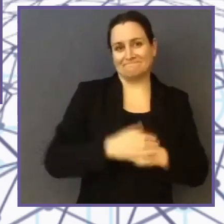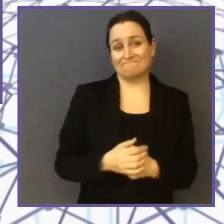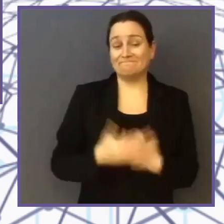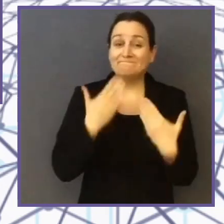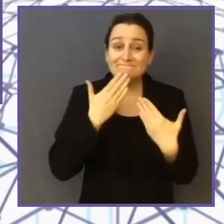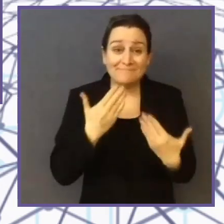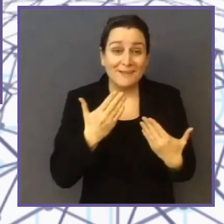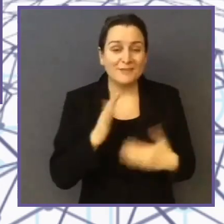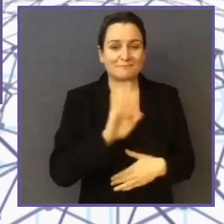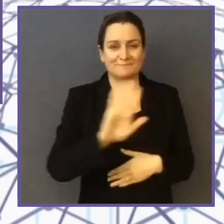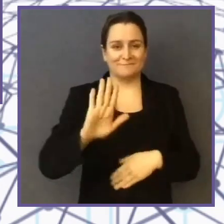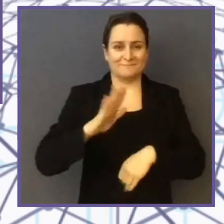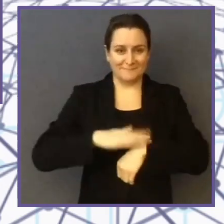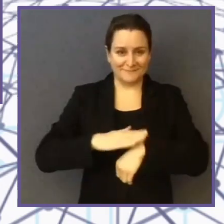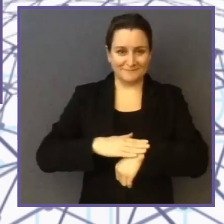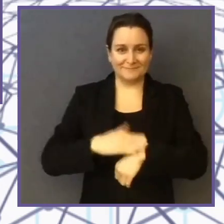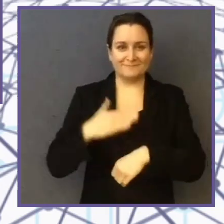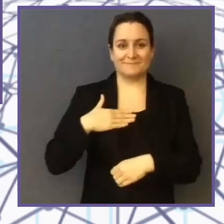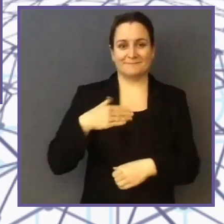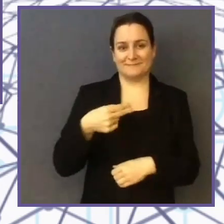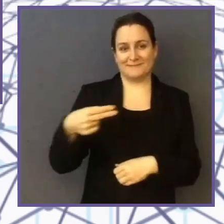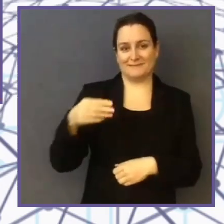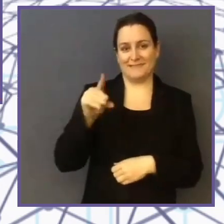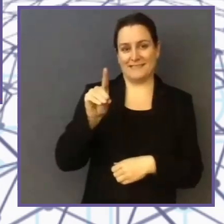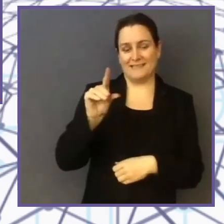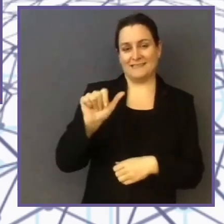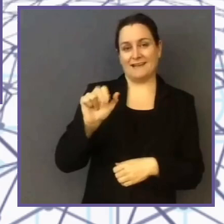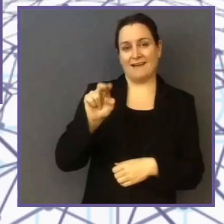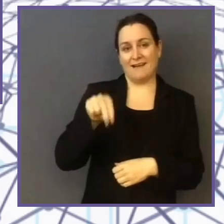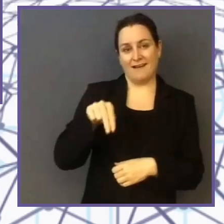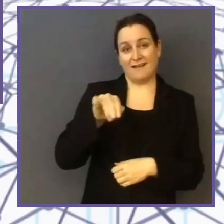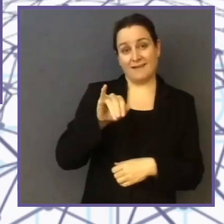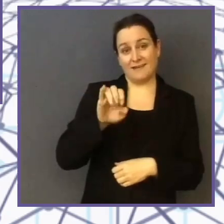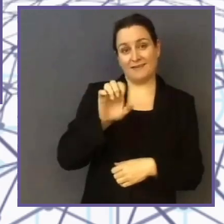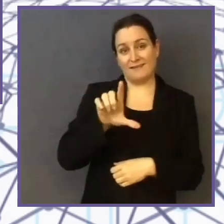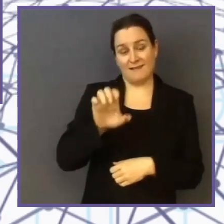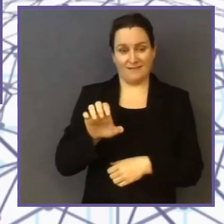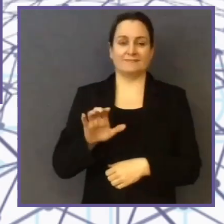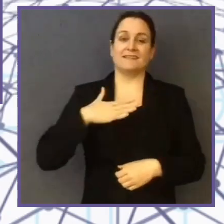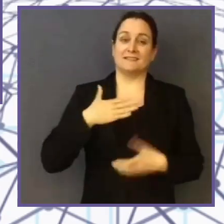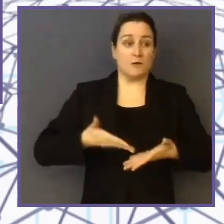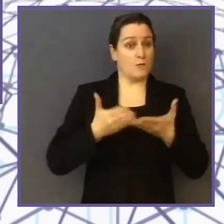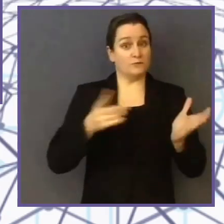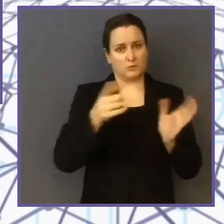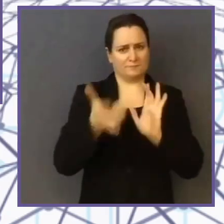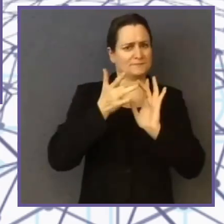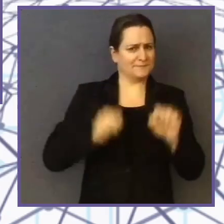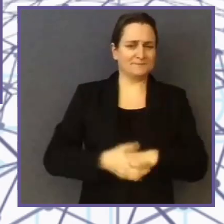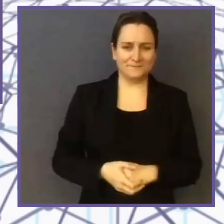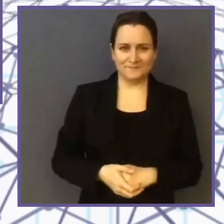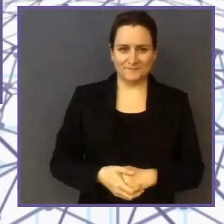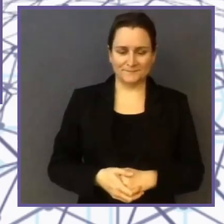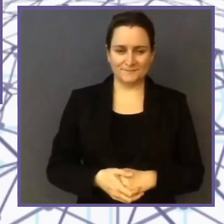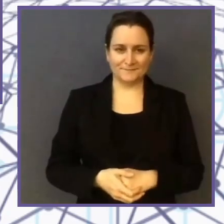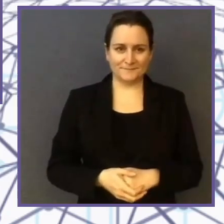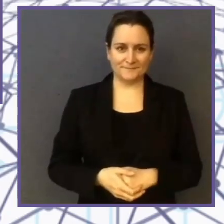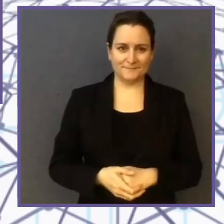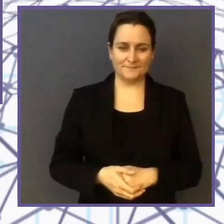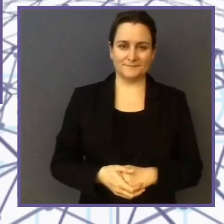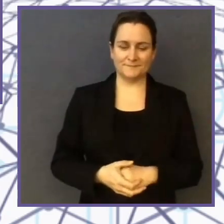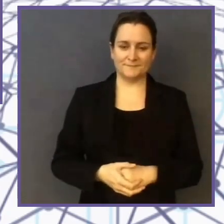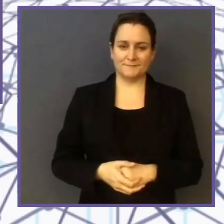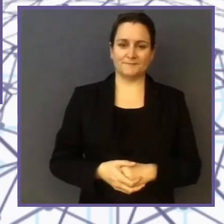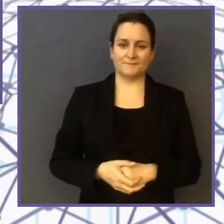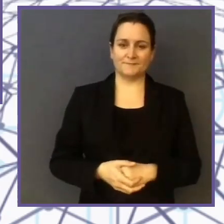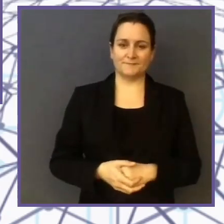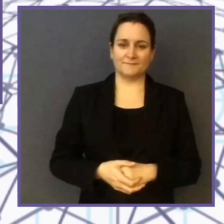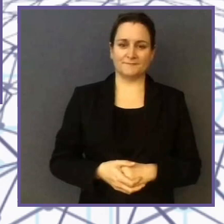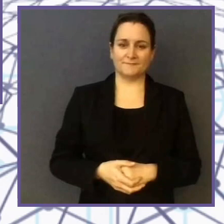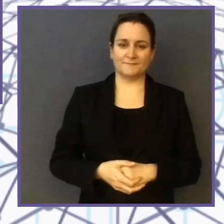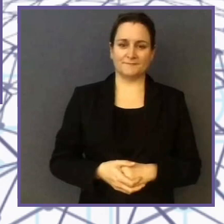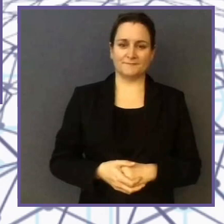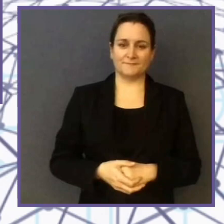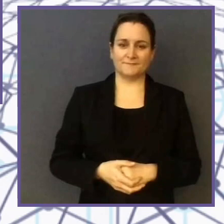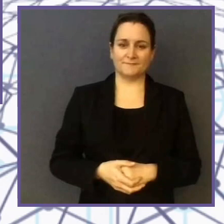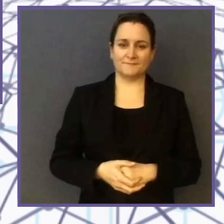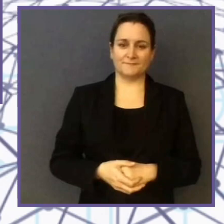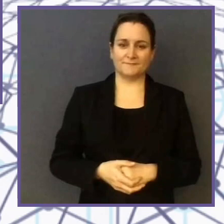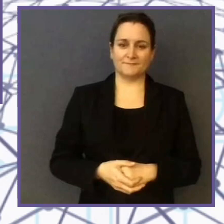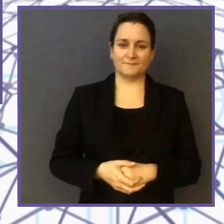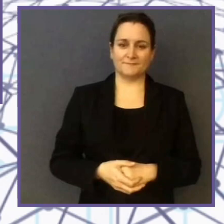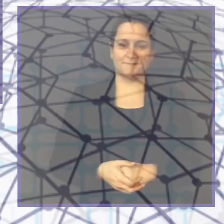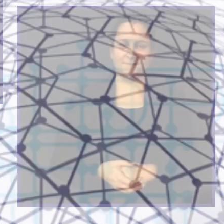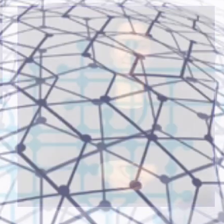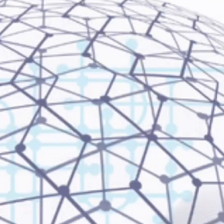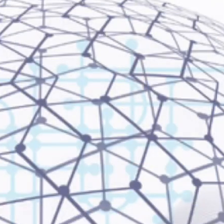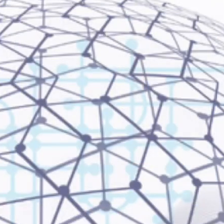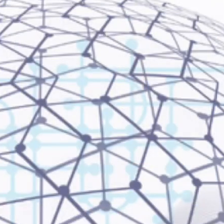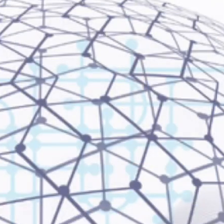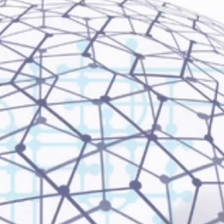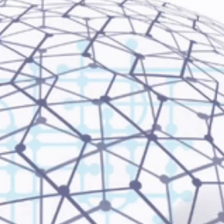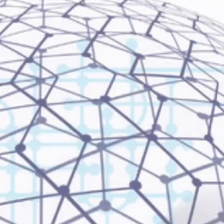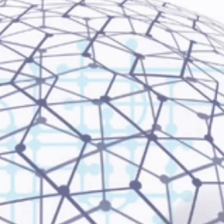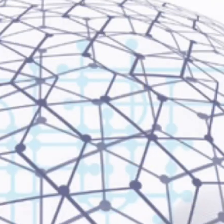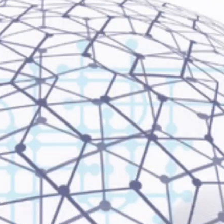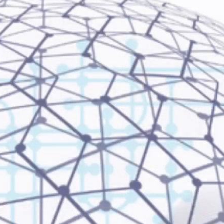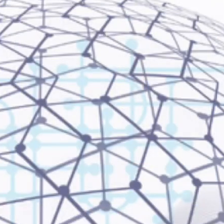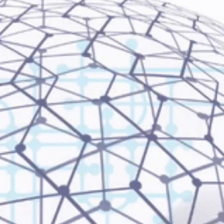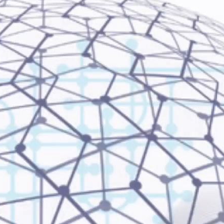is Daniella Decker. I'm happy to reach out now that we're in a virtual setting.